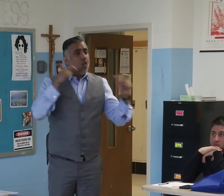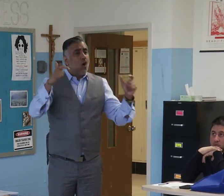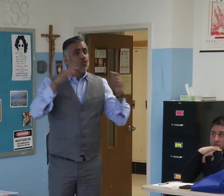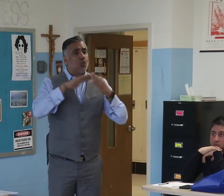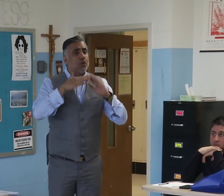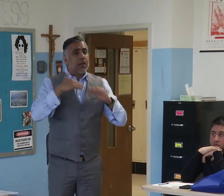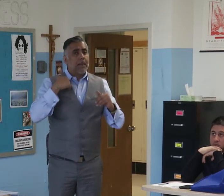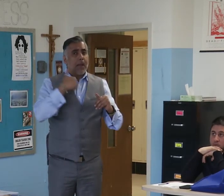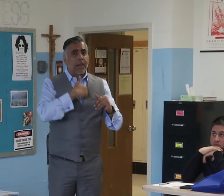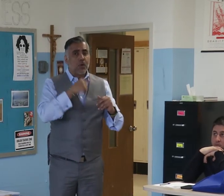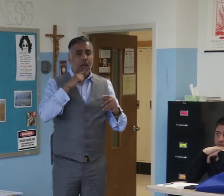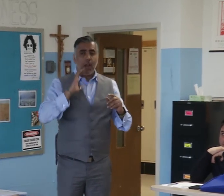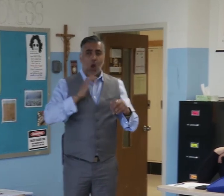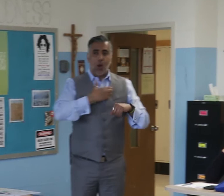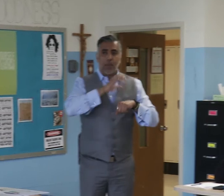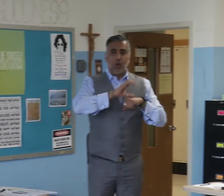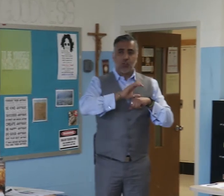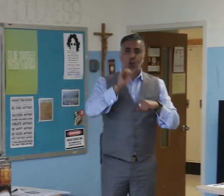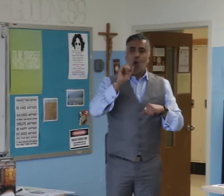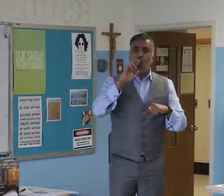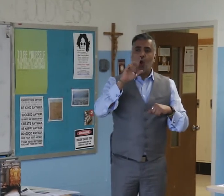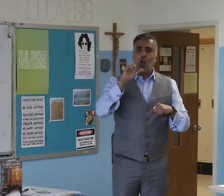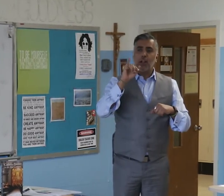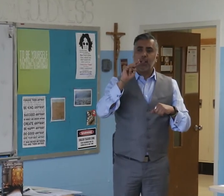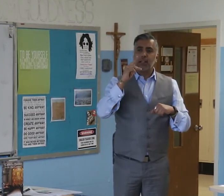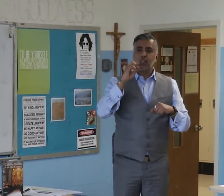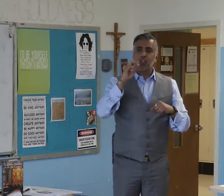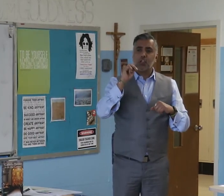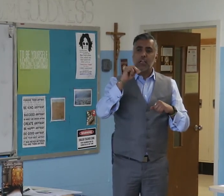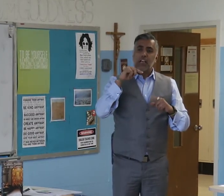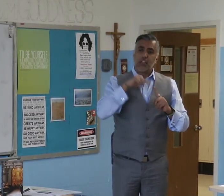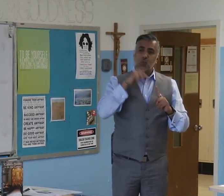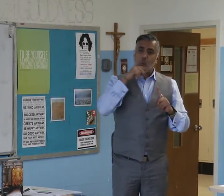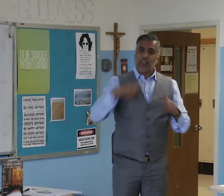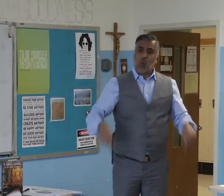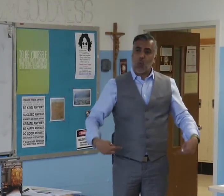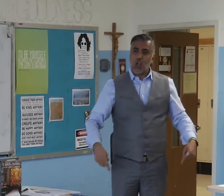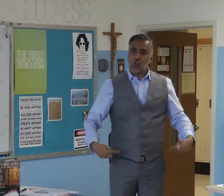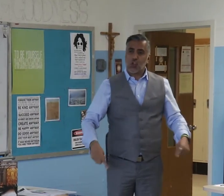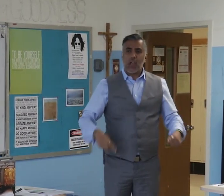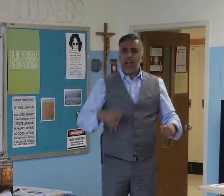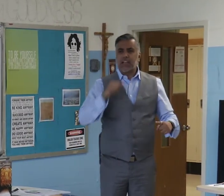at her parish in Arlington; she's in a wheelchair and she's not very verbal, but